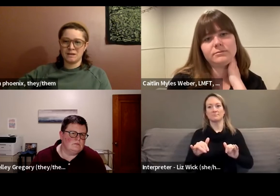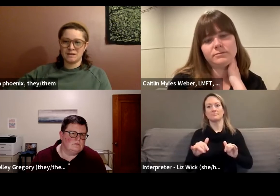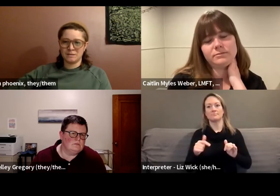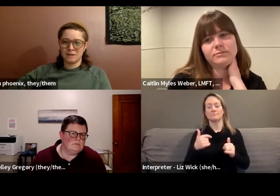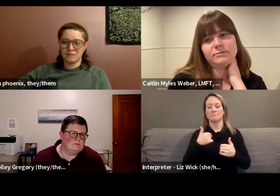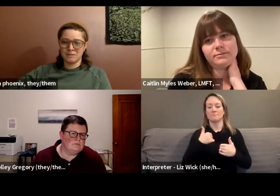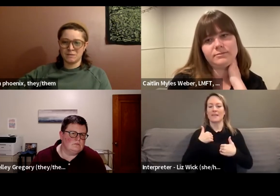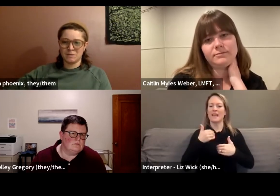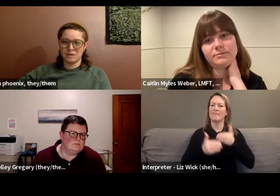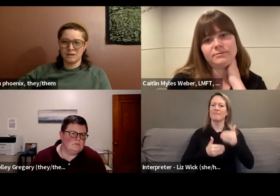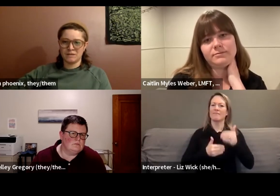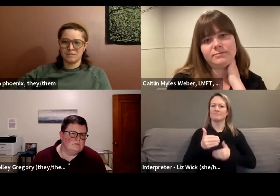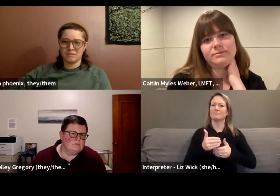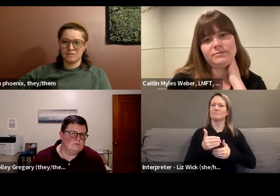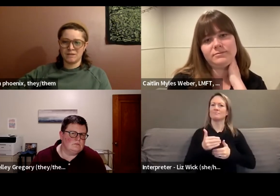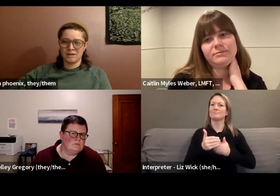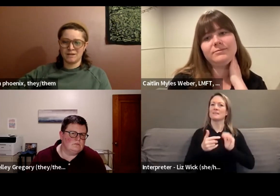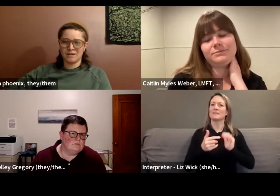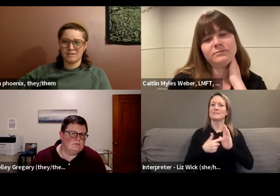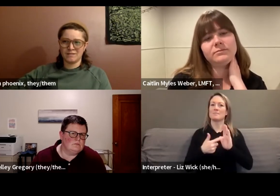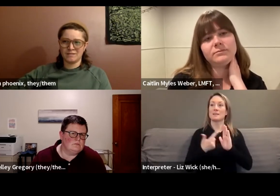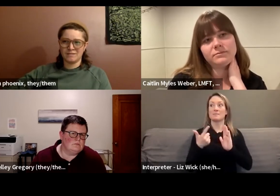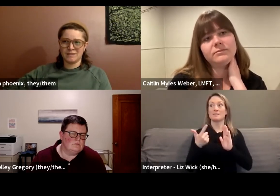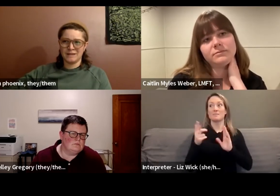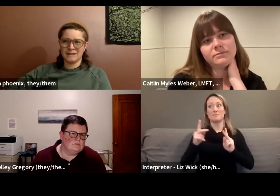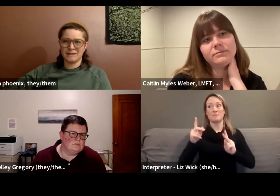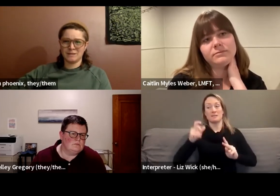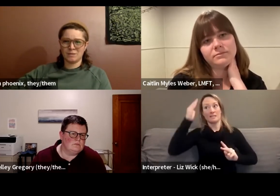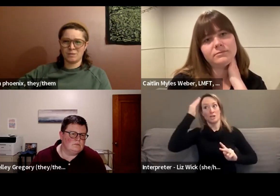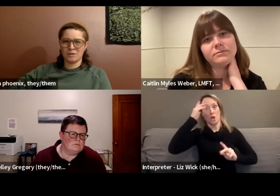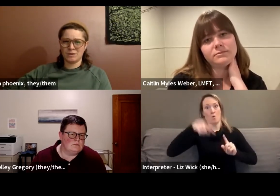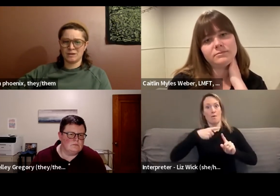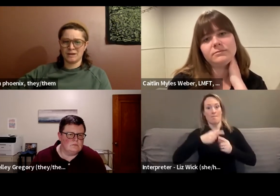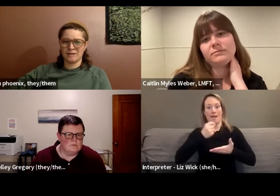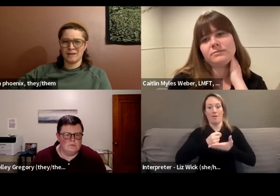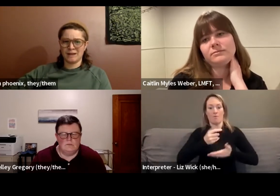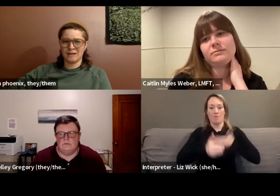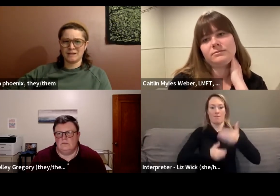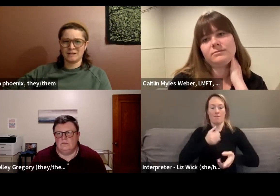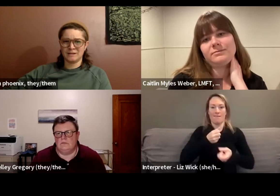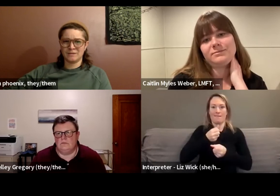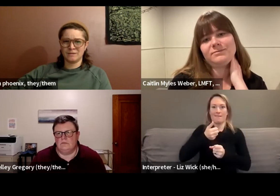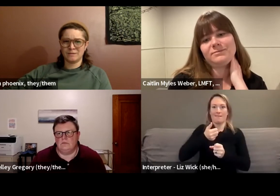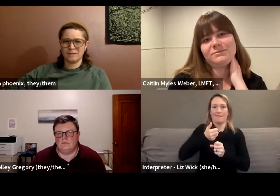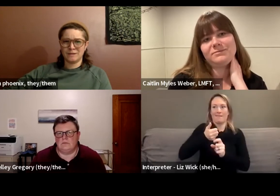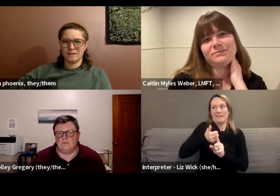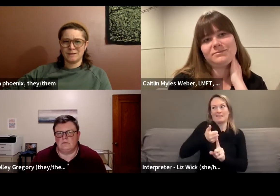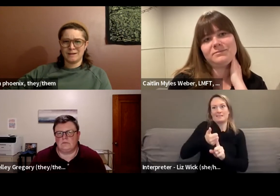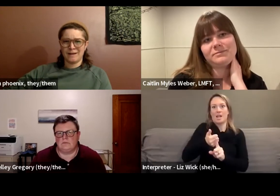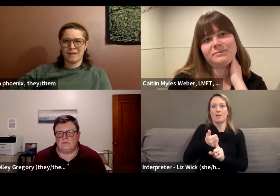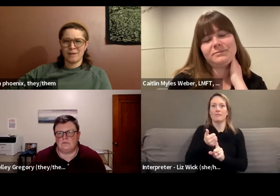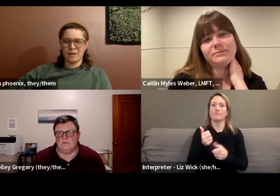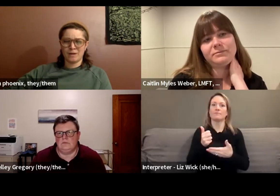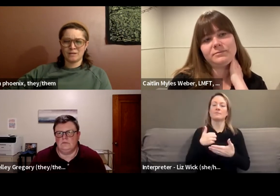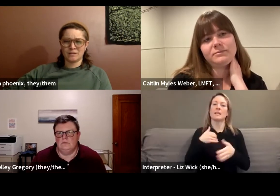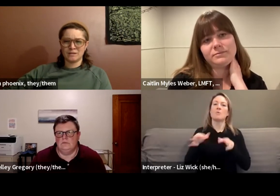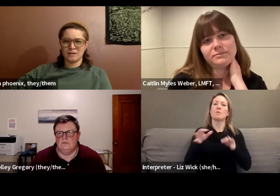that sometimes people need some support. Just kind of getting a sense of how that works.